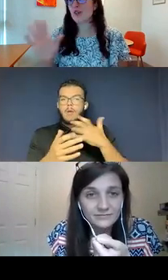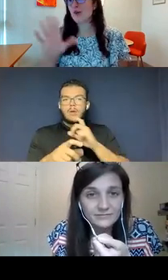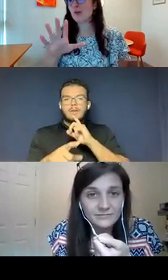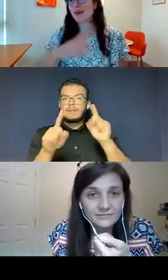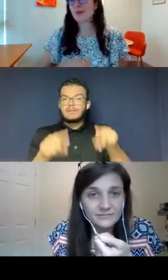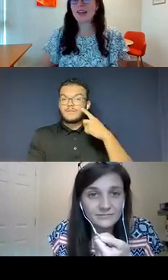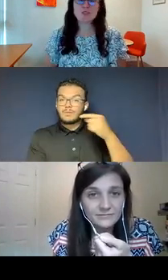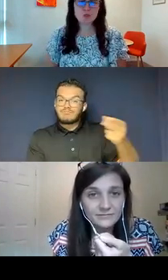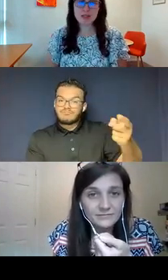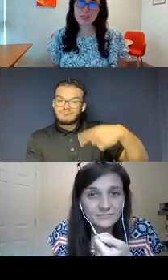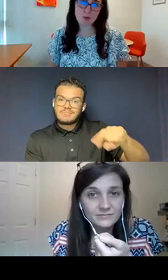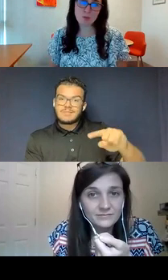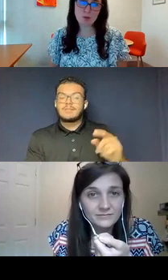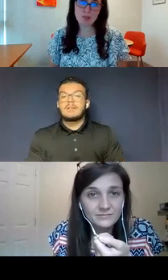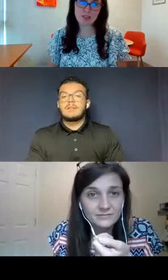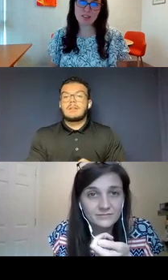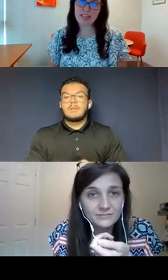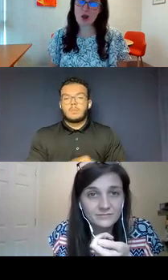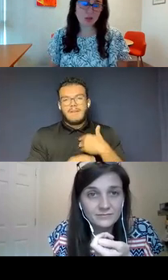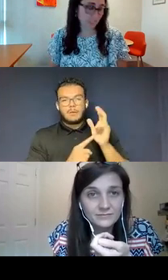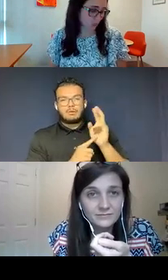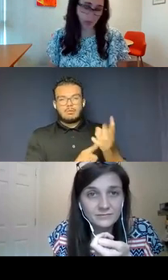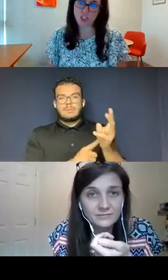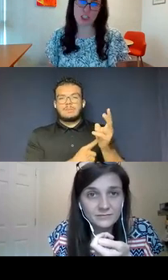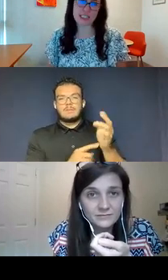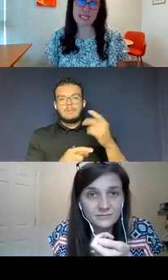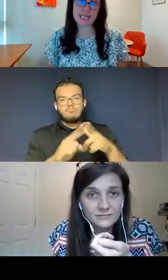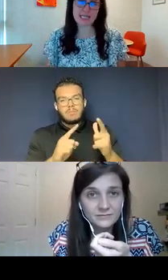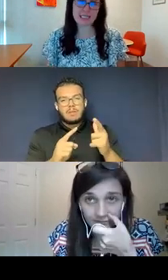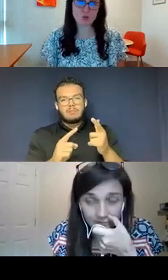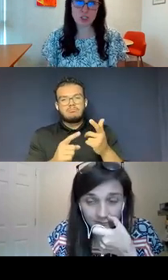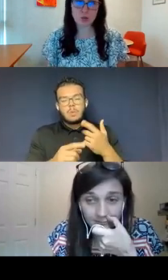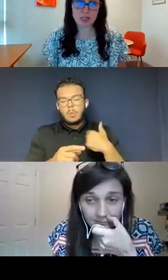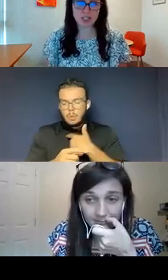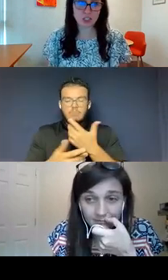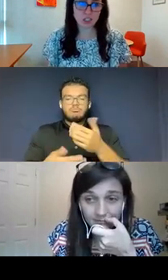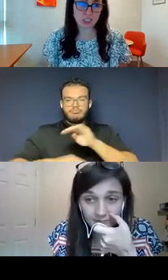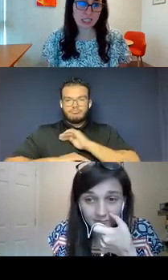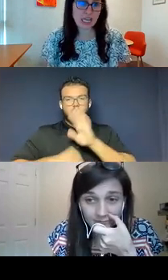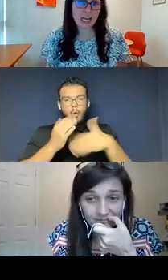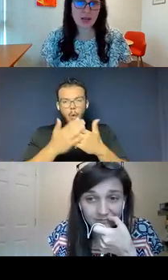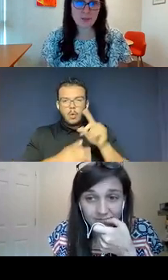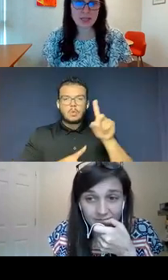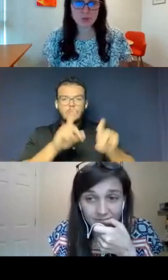Just so you know, we have two minutes. But we'll get all these questions and get these out to you with answers.